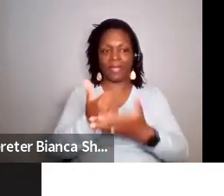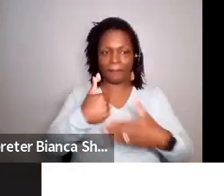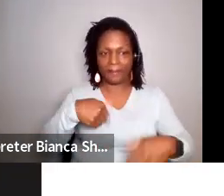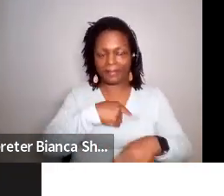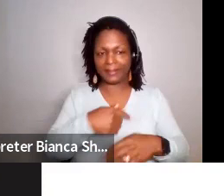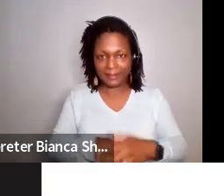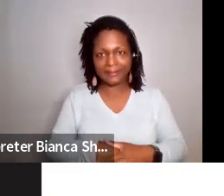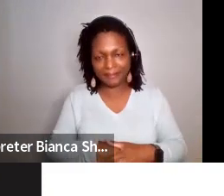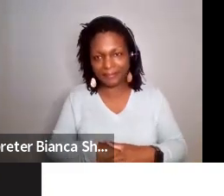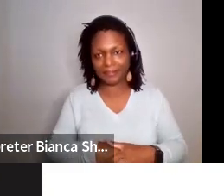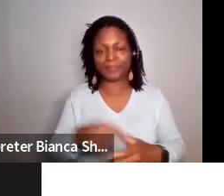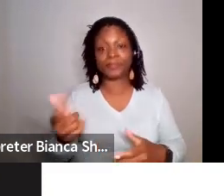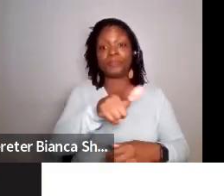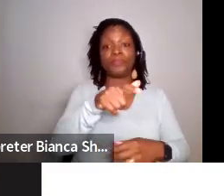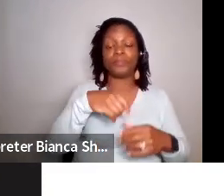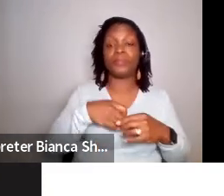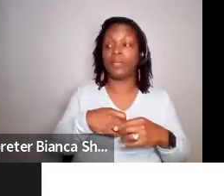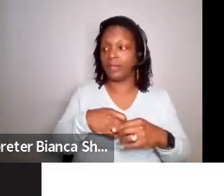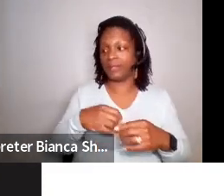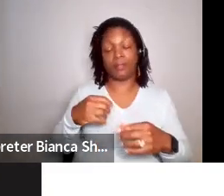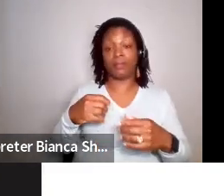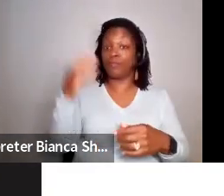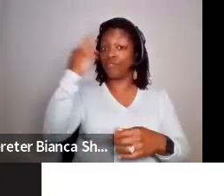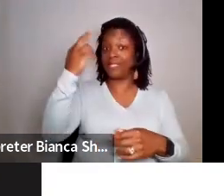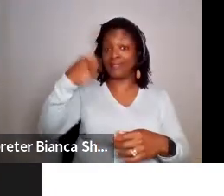The main reason I called was I needed an advocate.